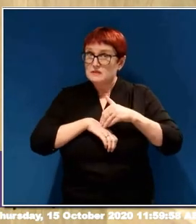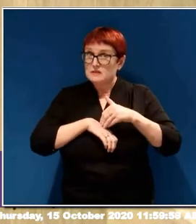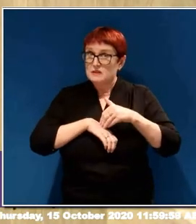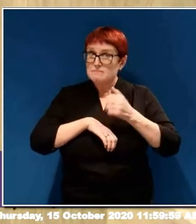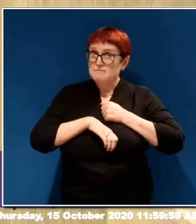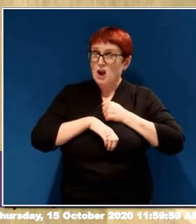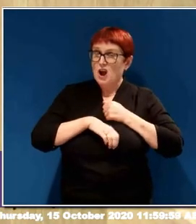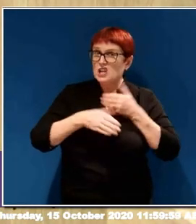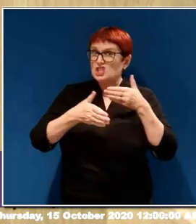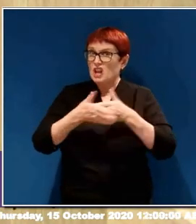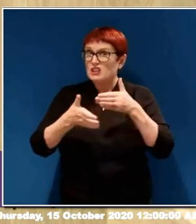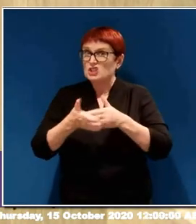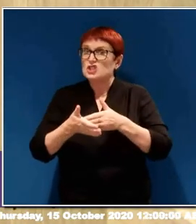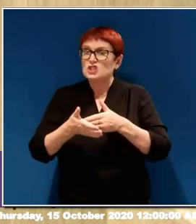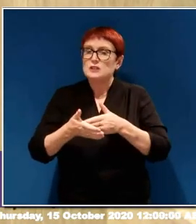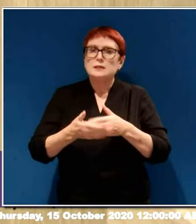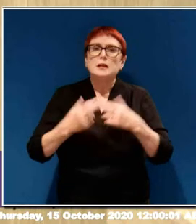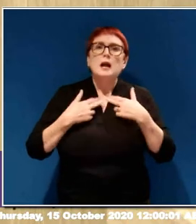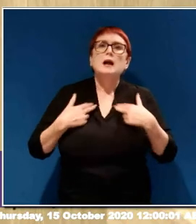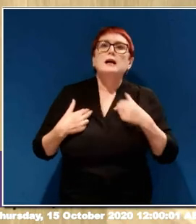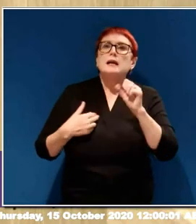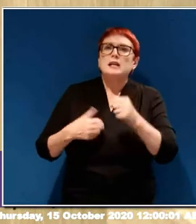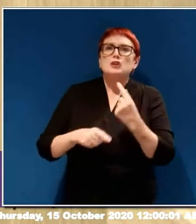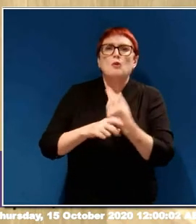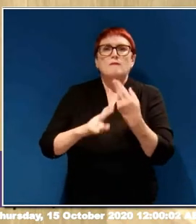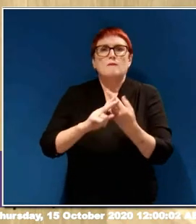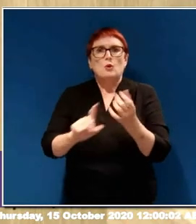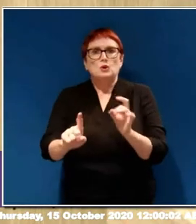Let's start with that - In this role. OK.